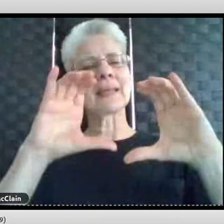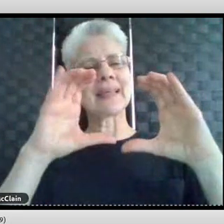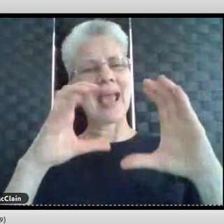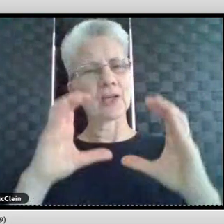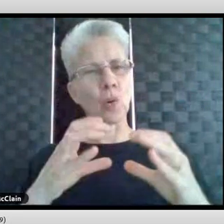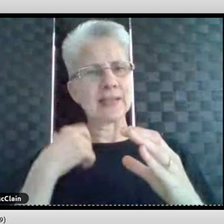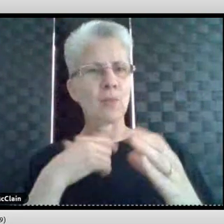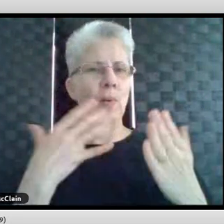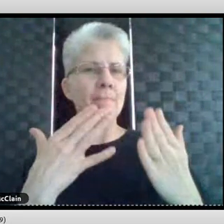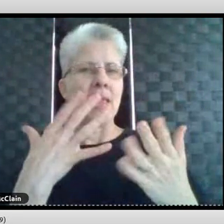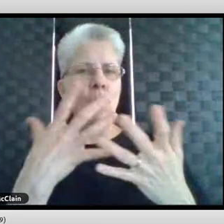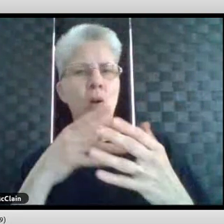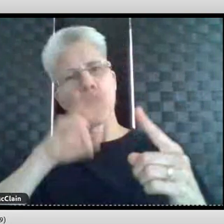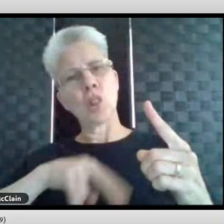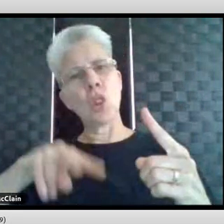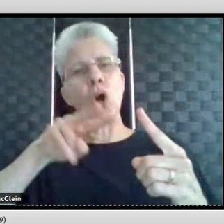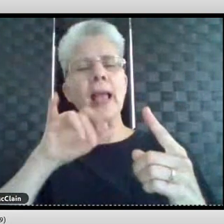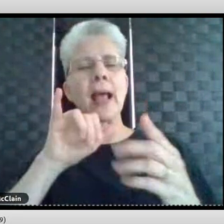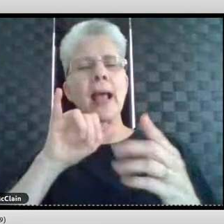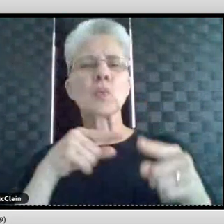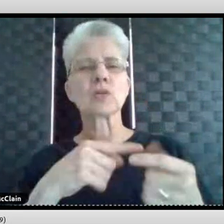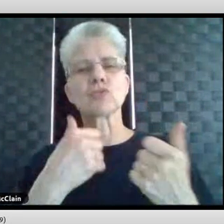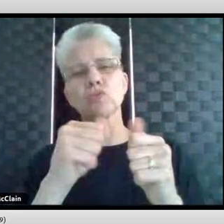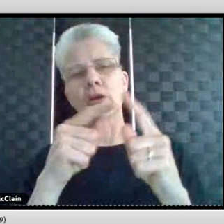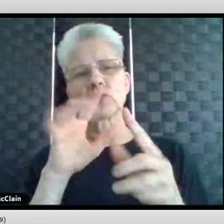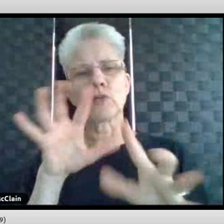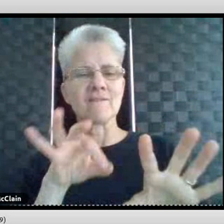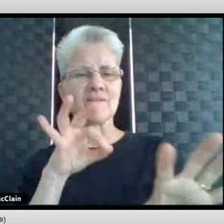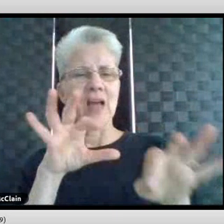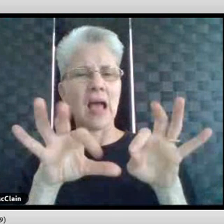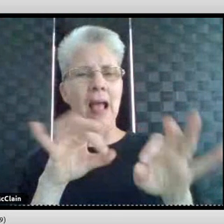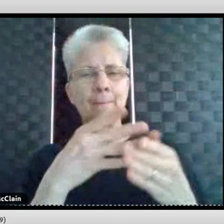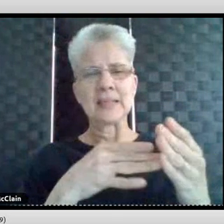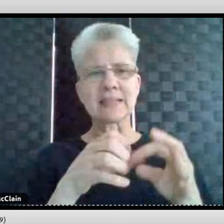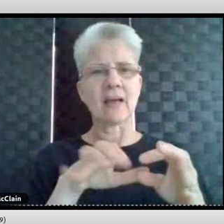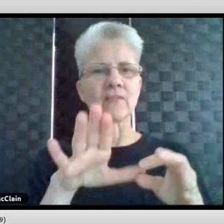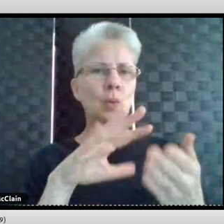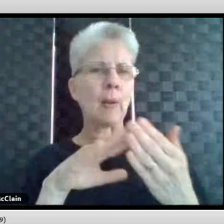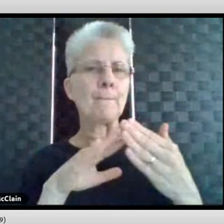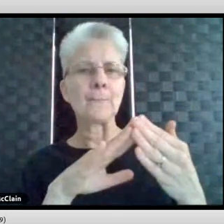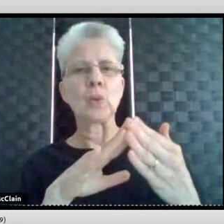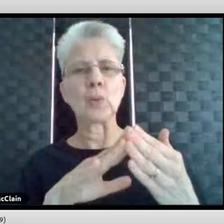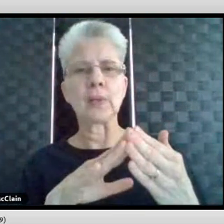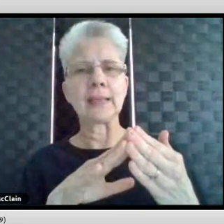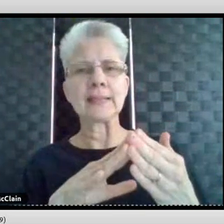we might want to look at as we're trying to find pieces of your community's long tail?